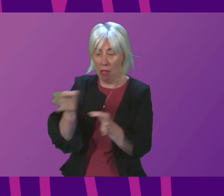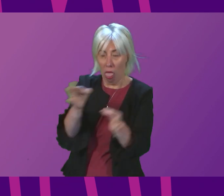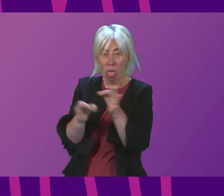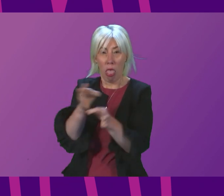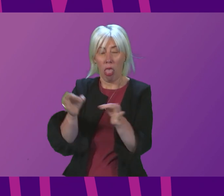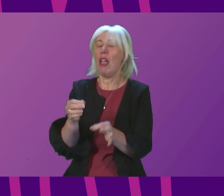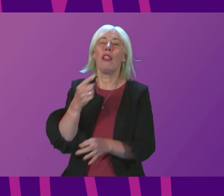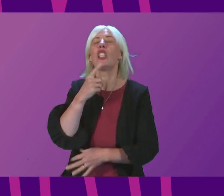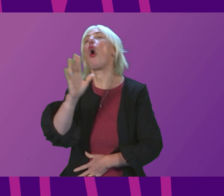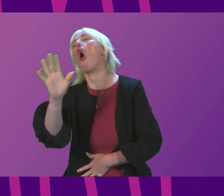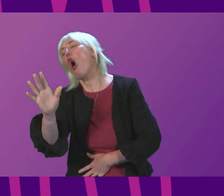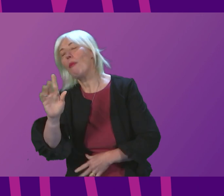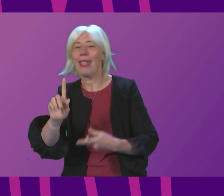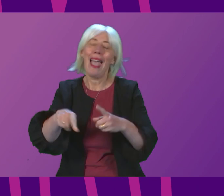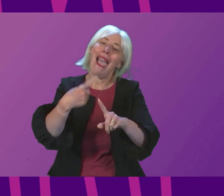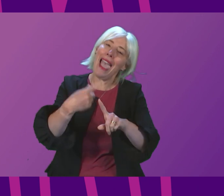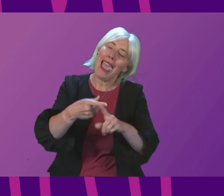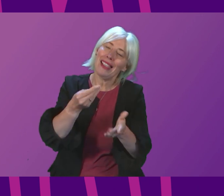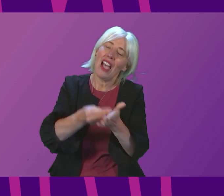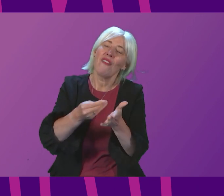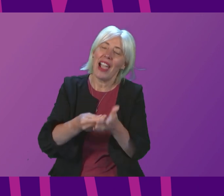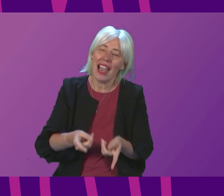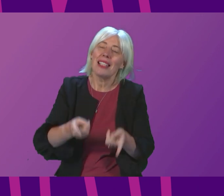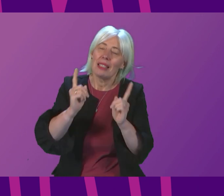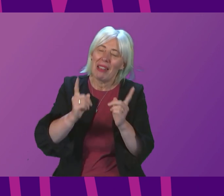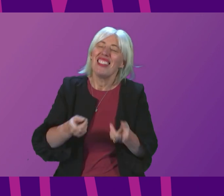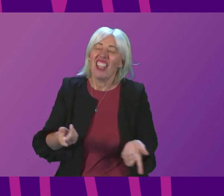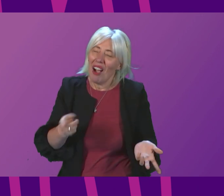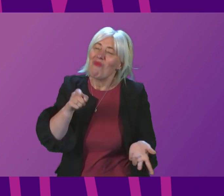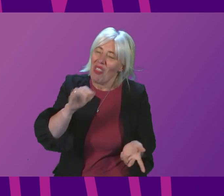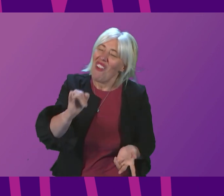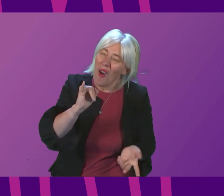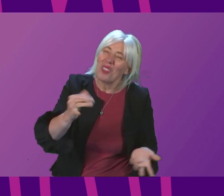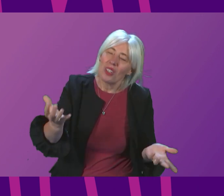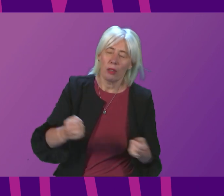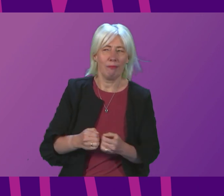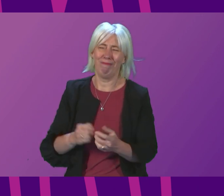the disgraced former finance minister. Let me get this absolutely straight.